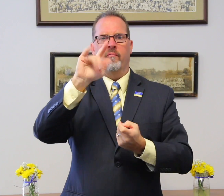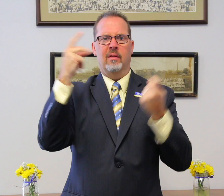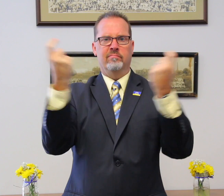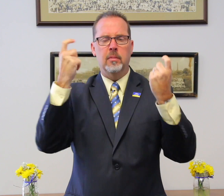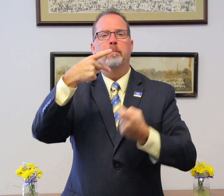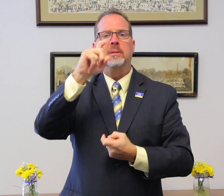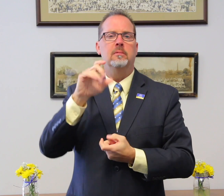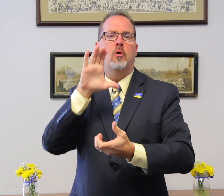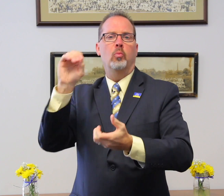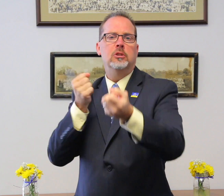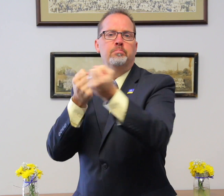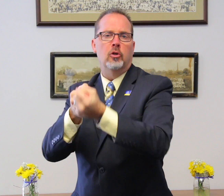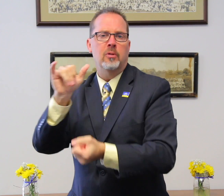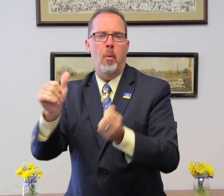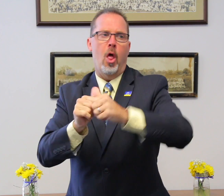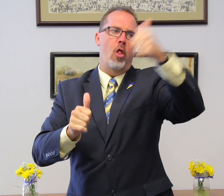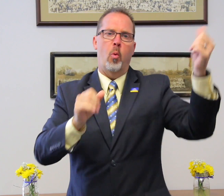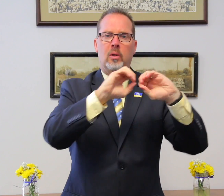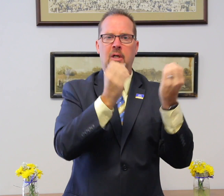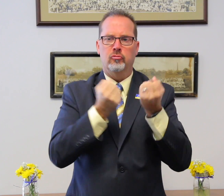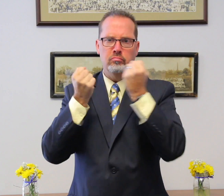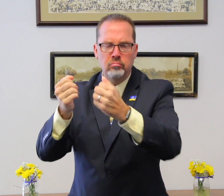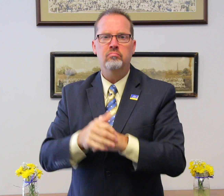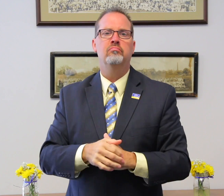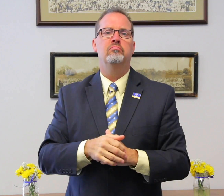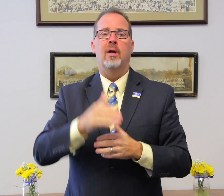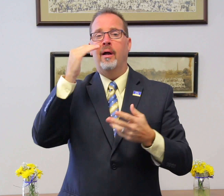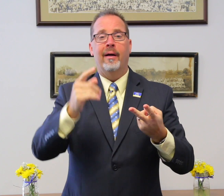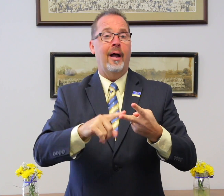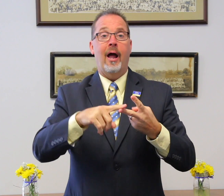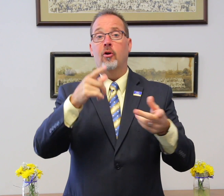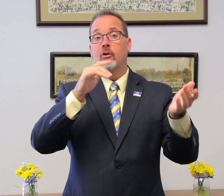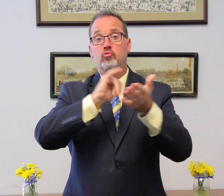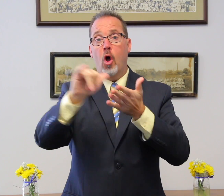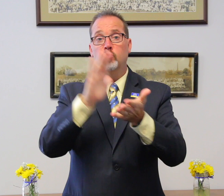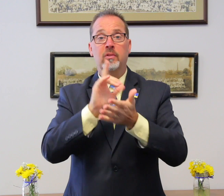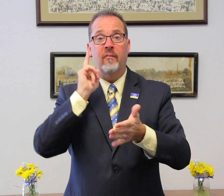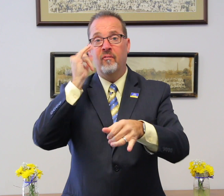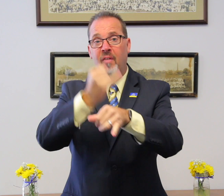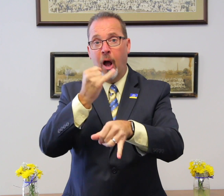anniversary and PSD is co-sponsoring that. Also the New York School